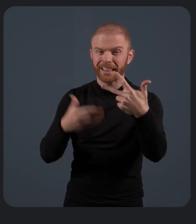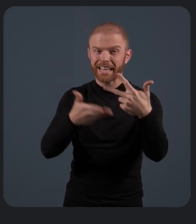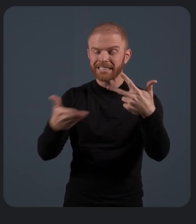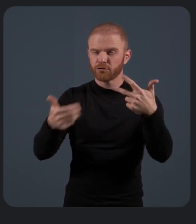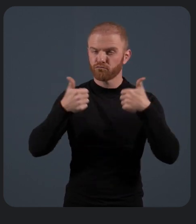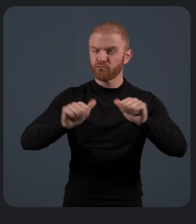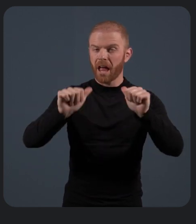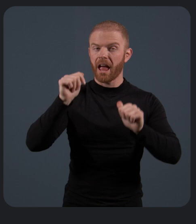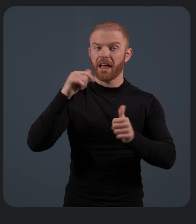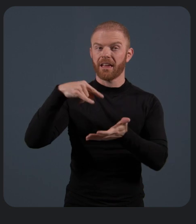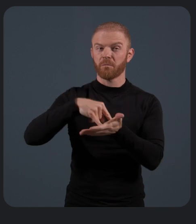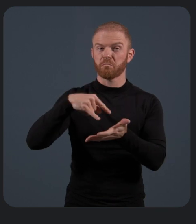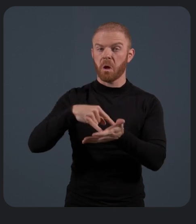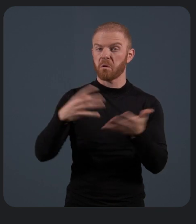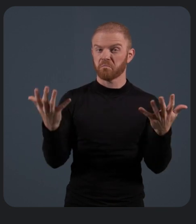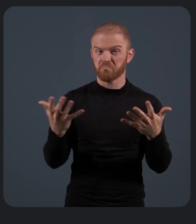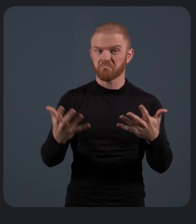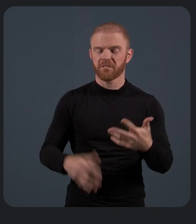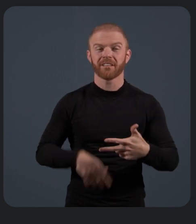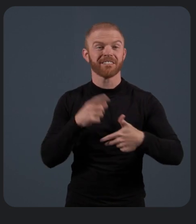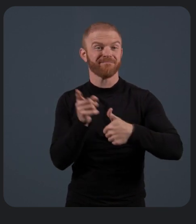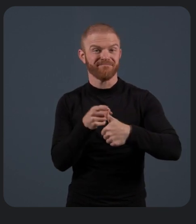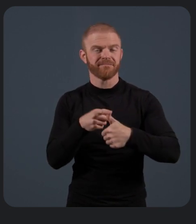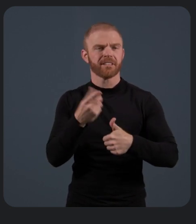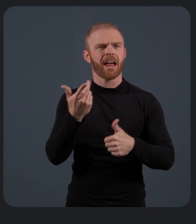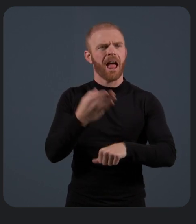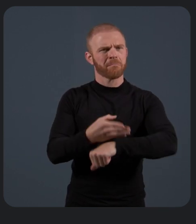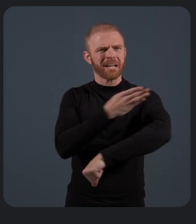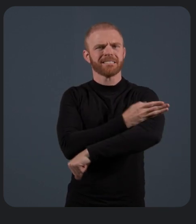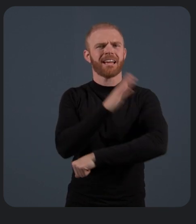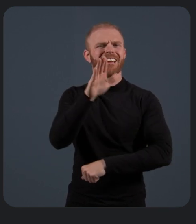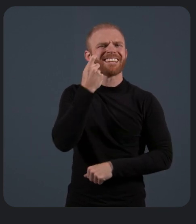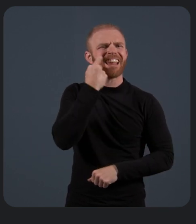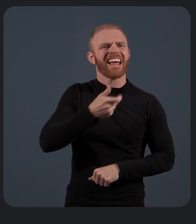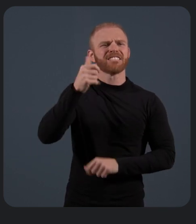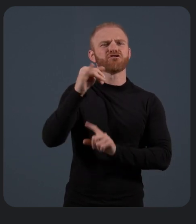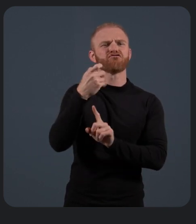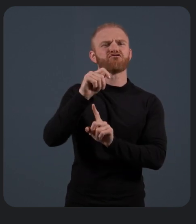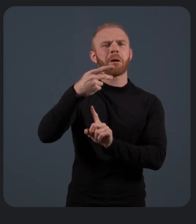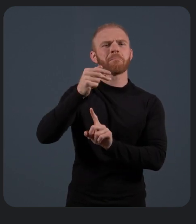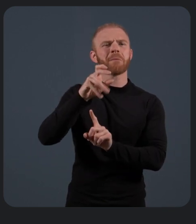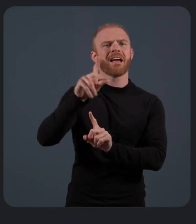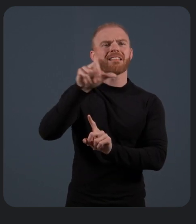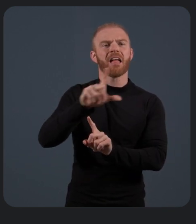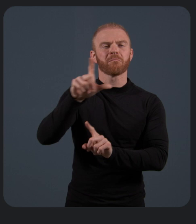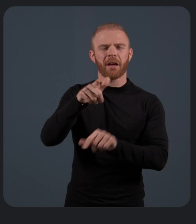for Android, first, update to the latest Jetpack libraries so that you can optimize your app